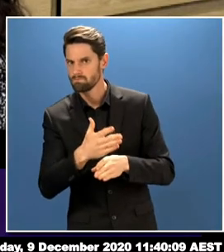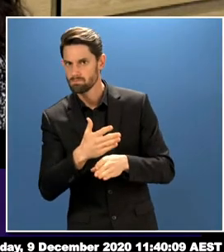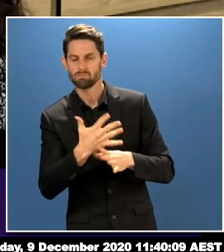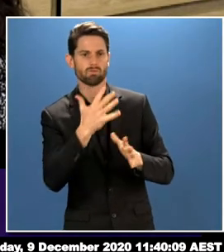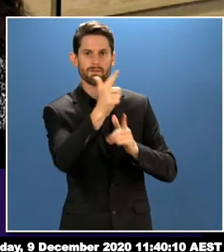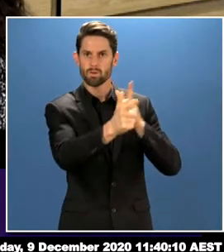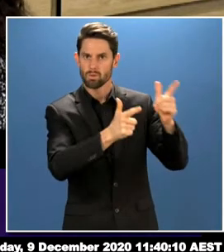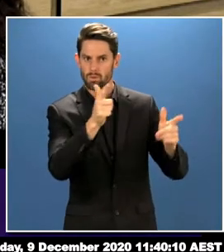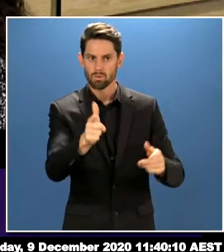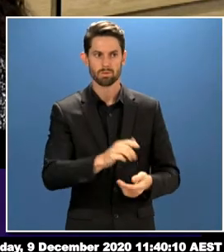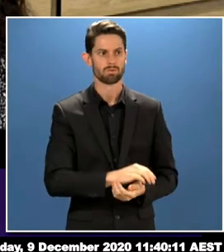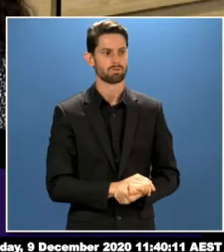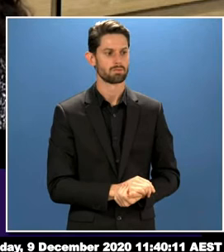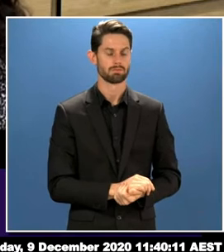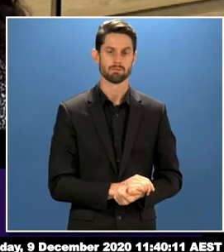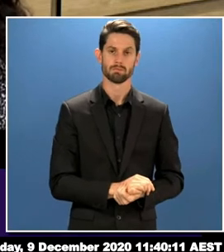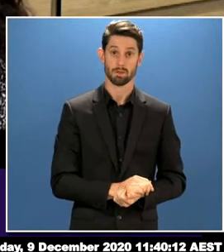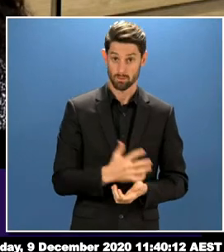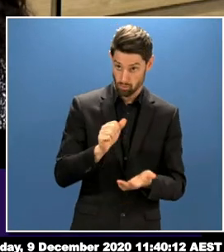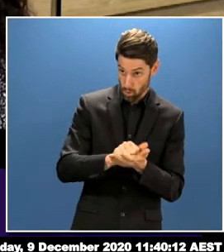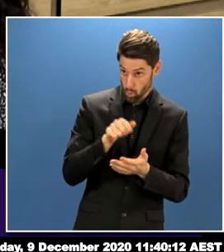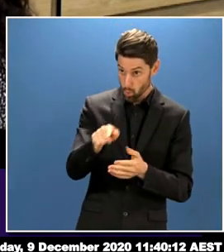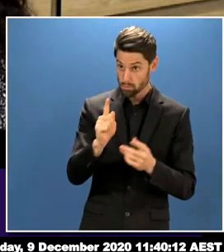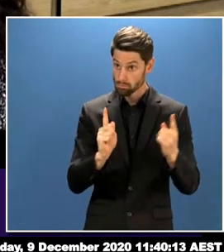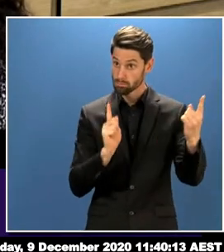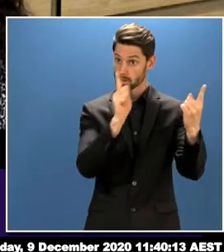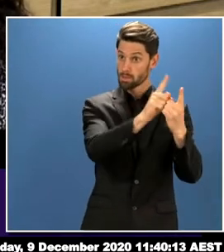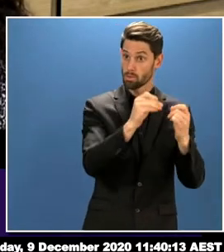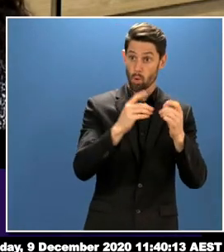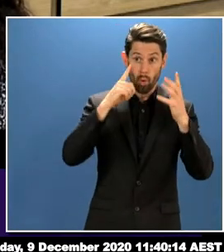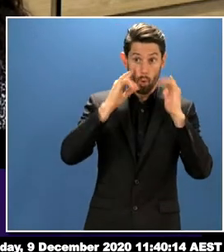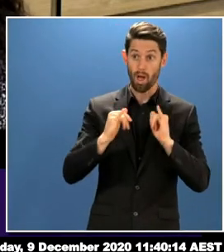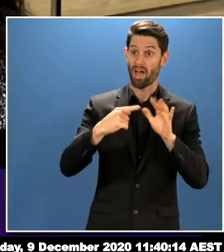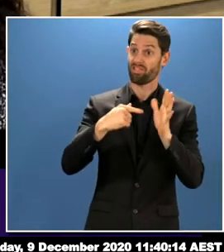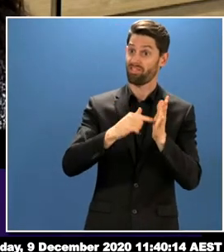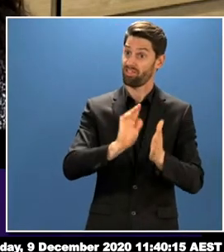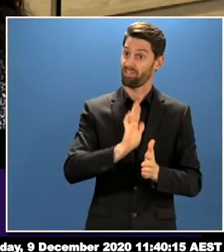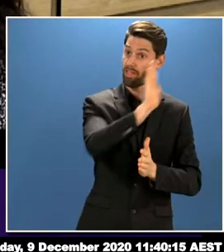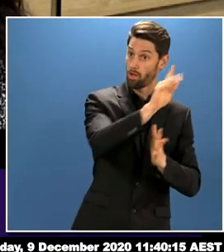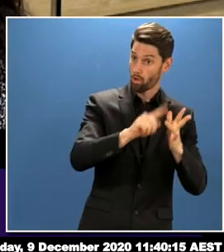And you mentioned meeting with barristers. You do that at their chambers? Yes.